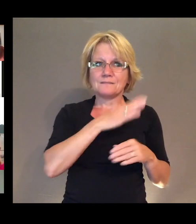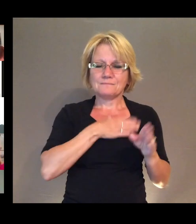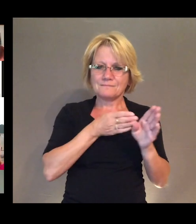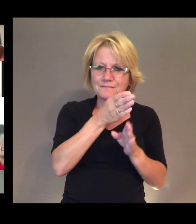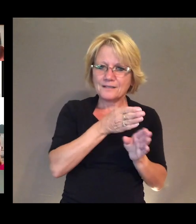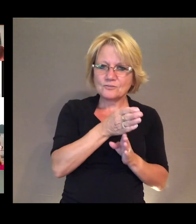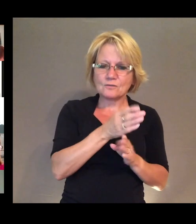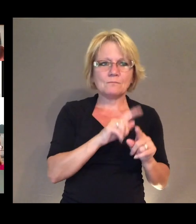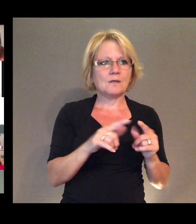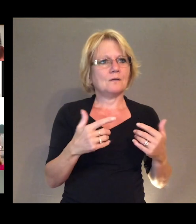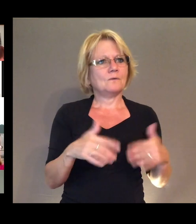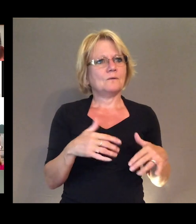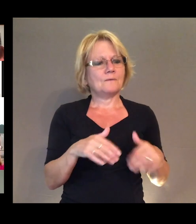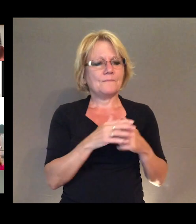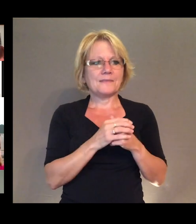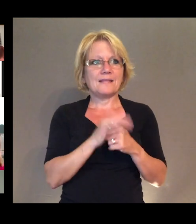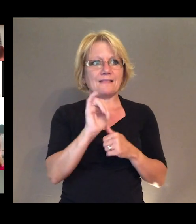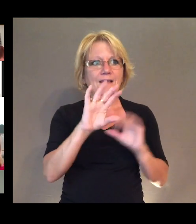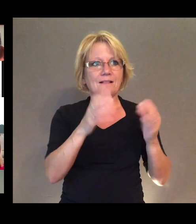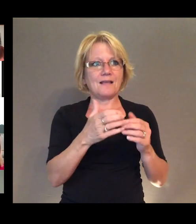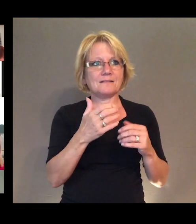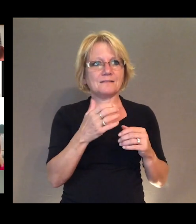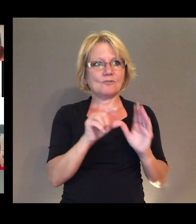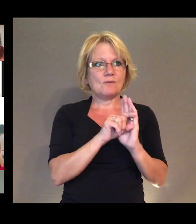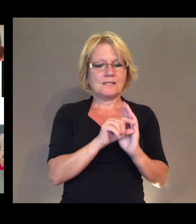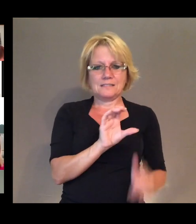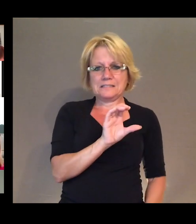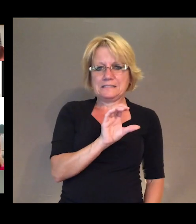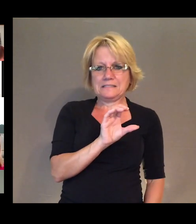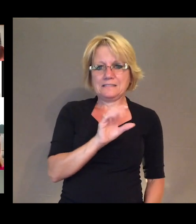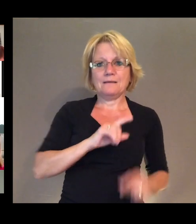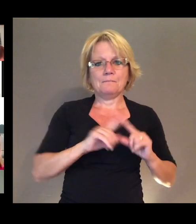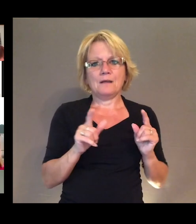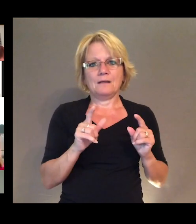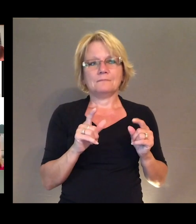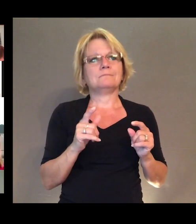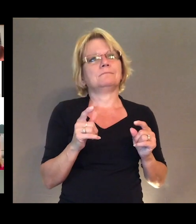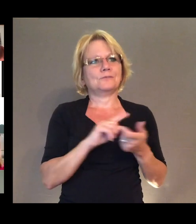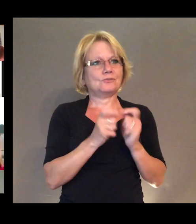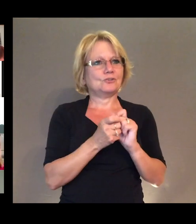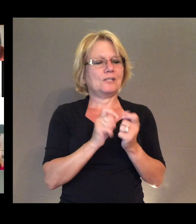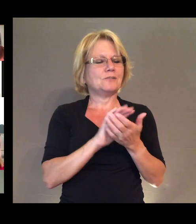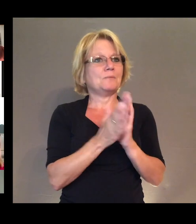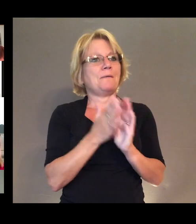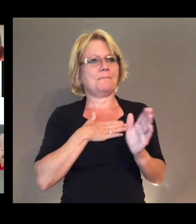because I ended up getting a C in that class and that ended up being my major, but I just was not prepared for the environment that I was stepping into.